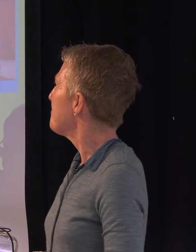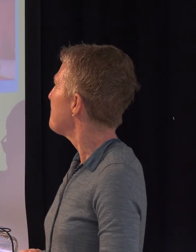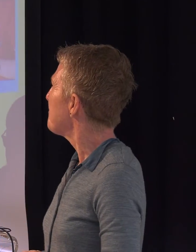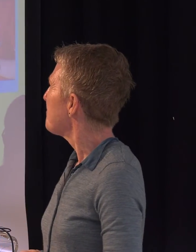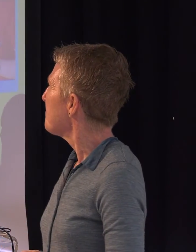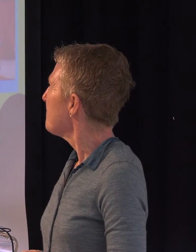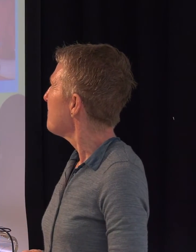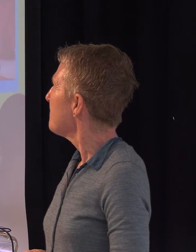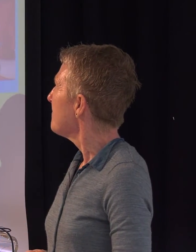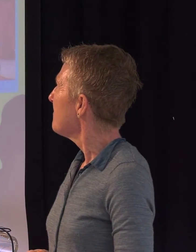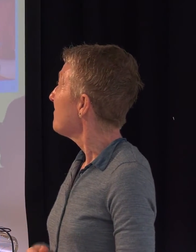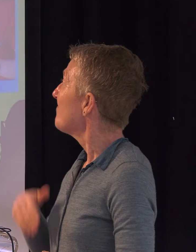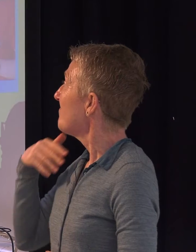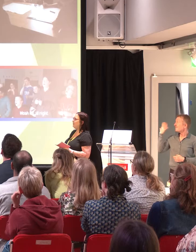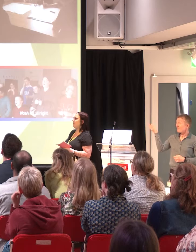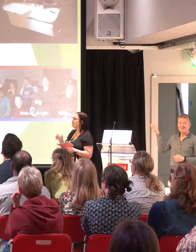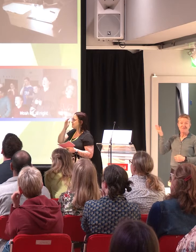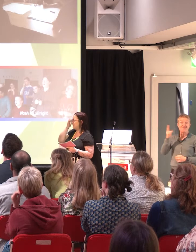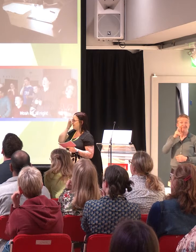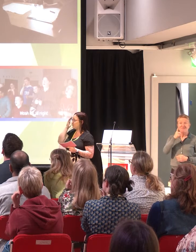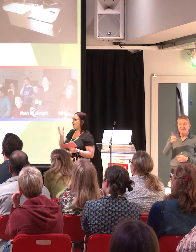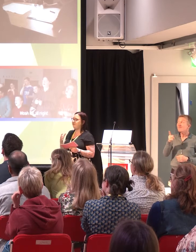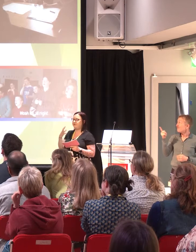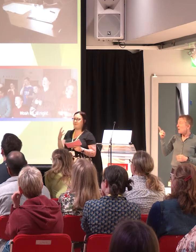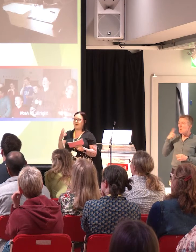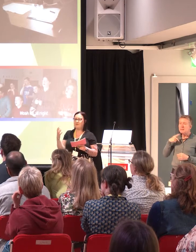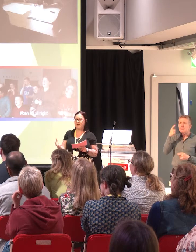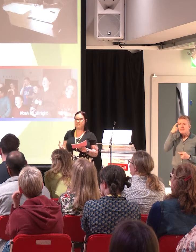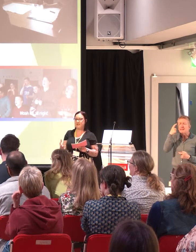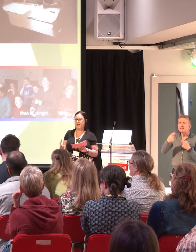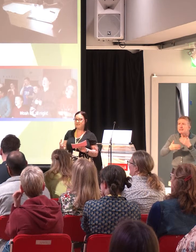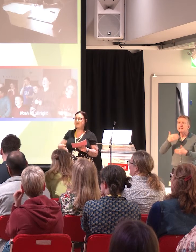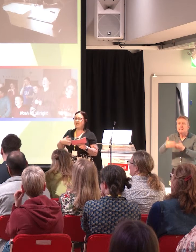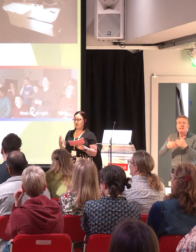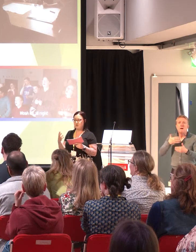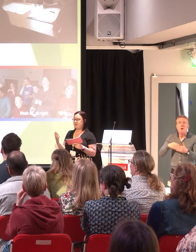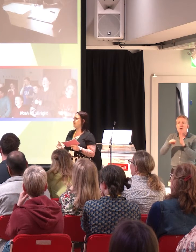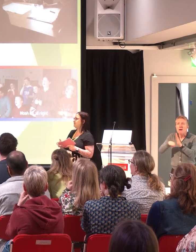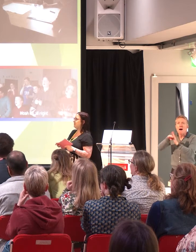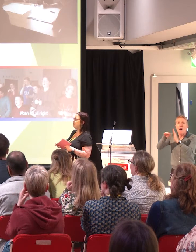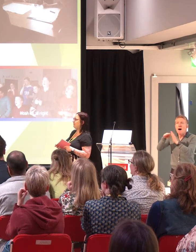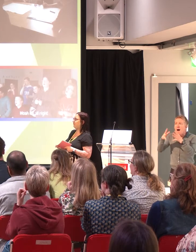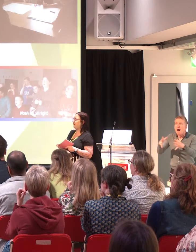So as you can see our journey, we're constantly striving for bigger and better things. And all of this has been achieved